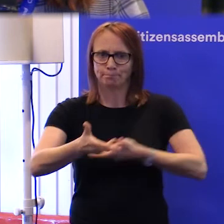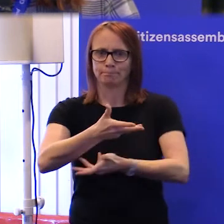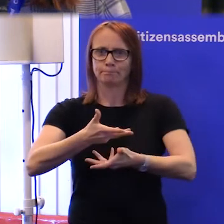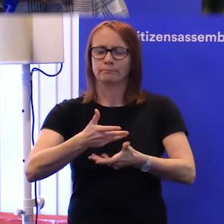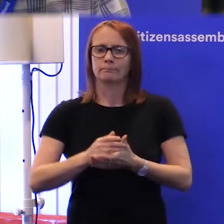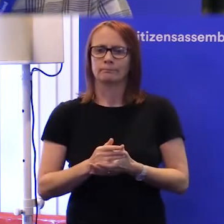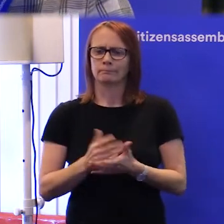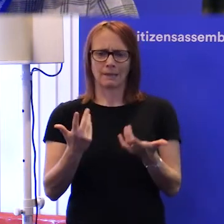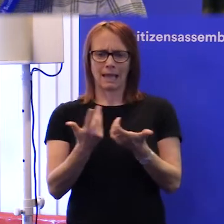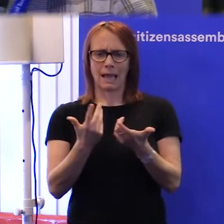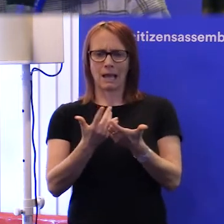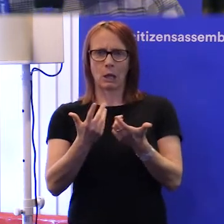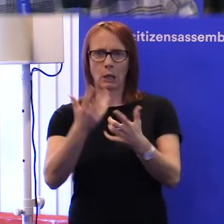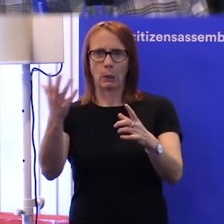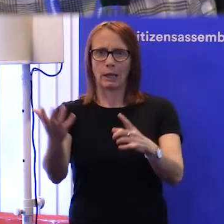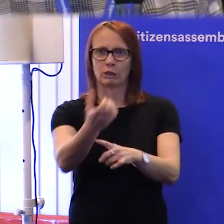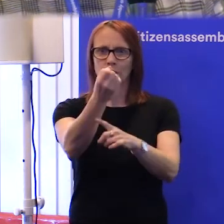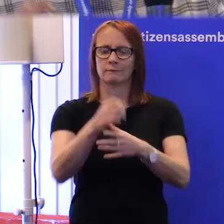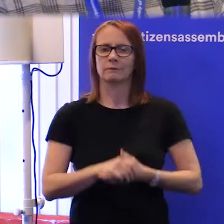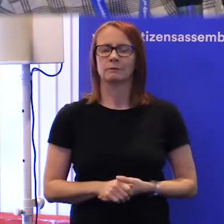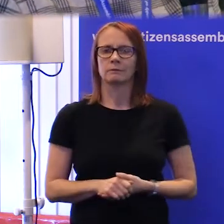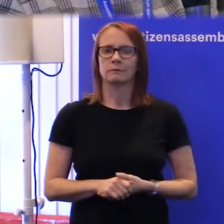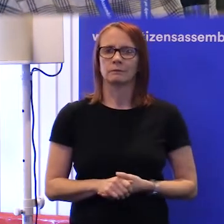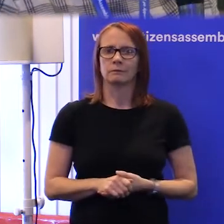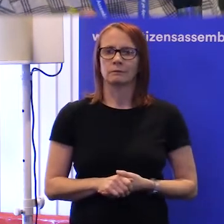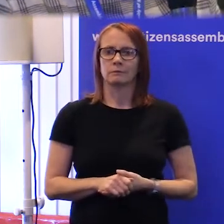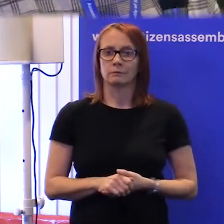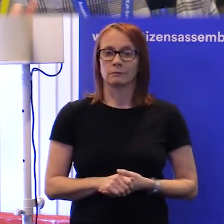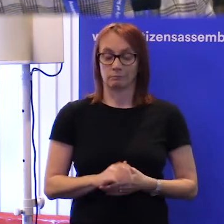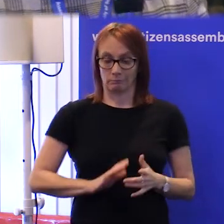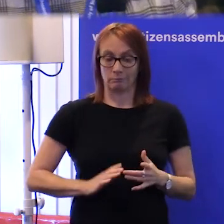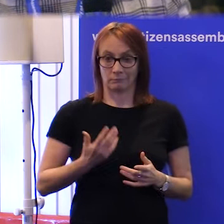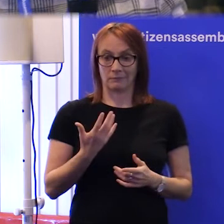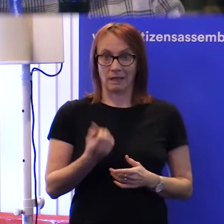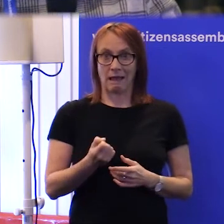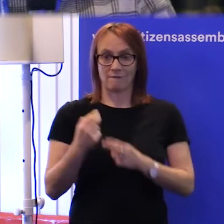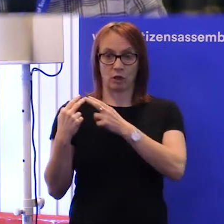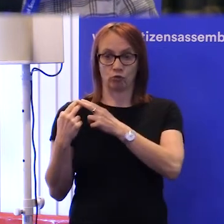there we have a tradition within this country of really using debate debate is